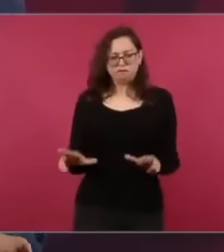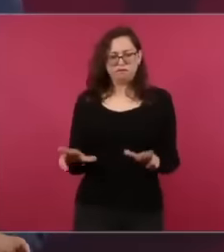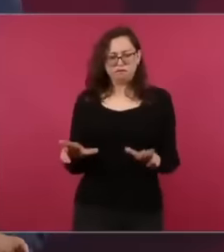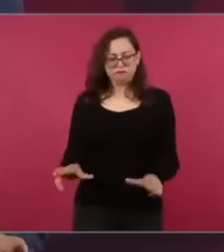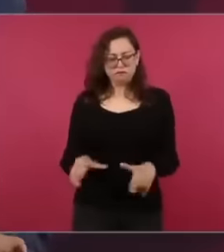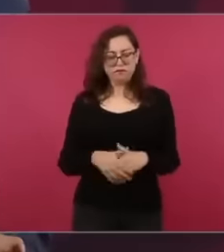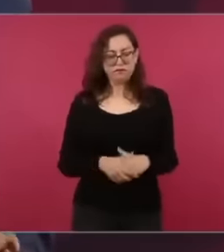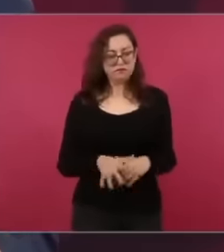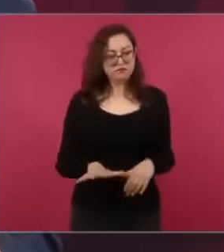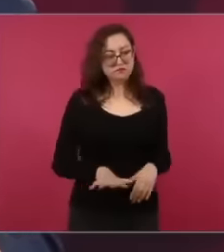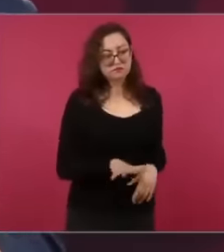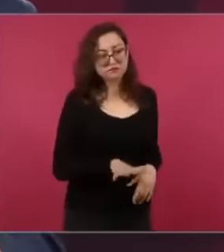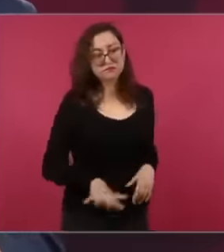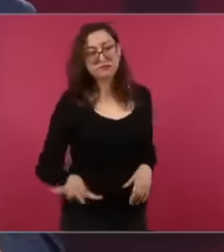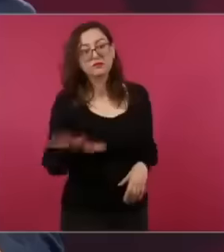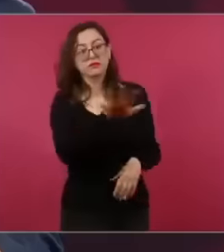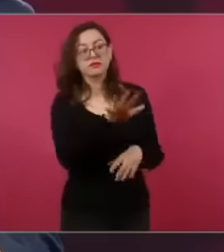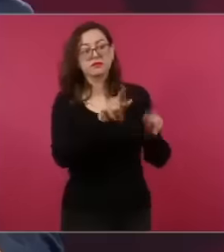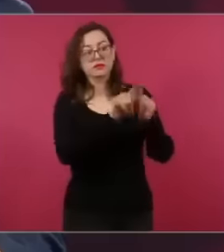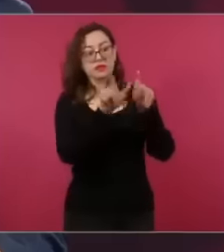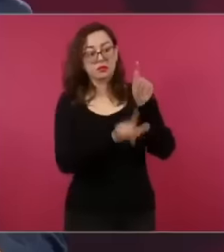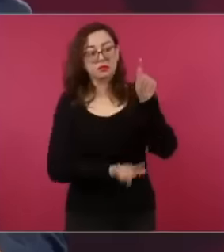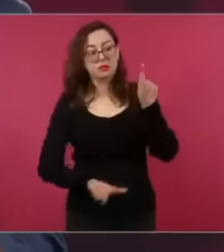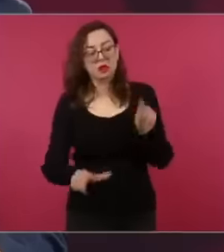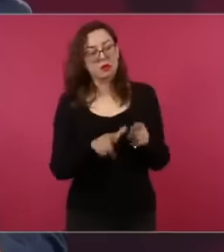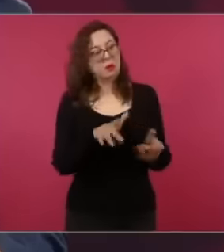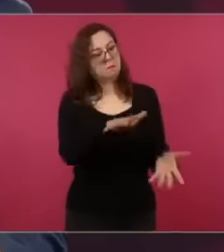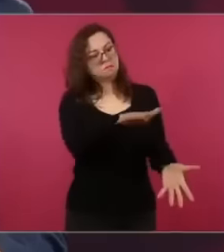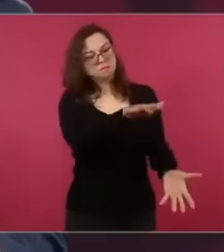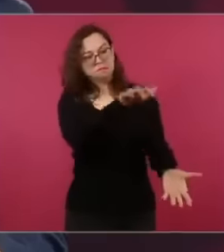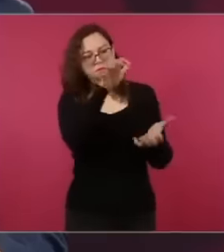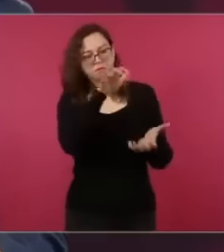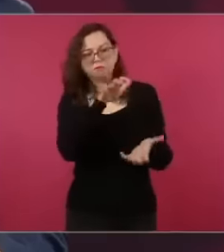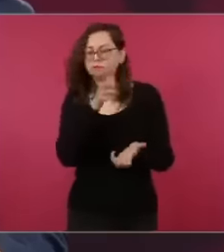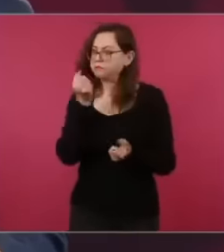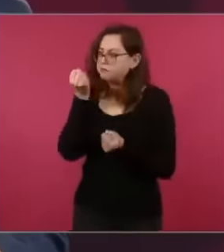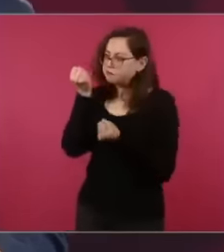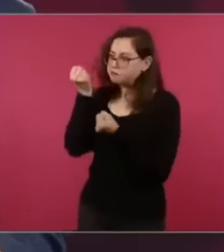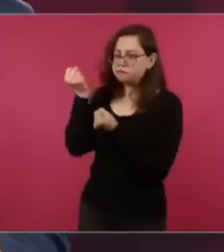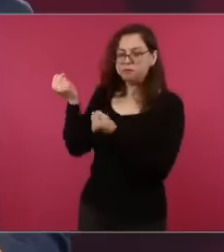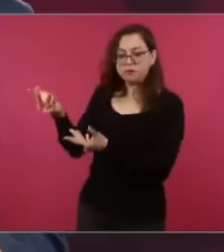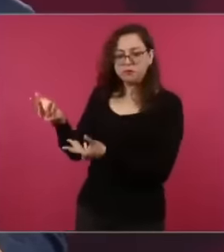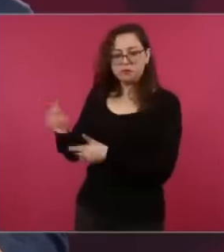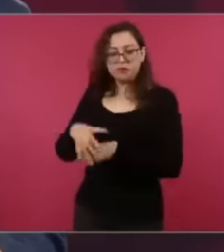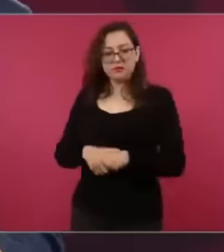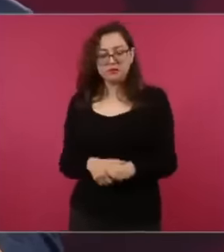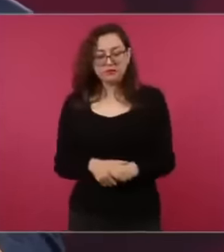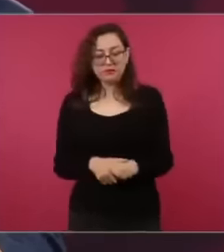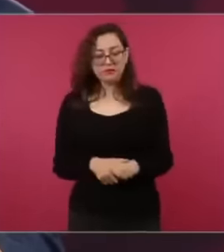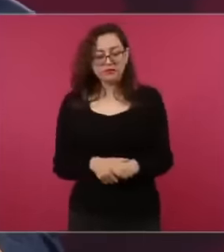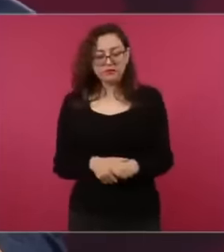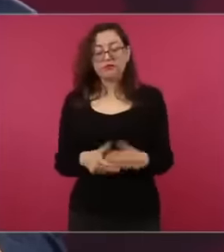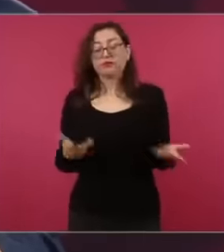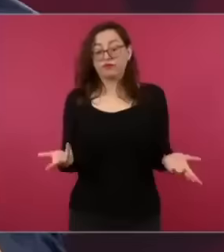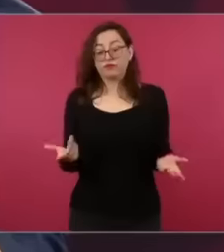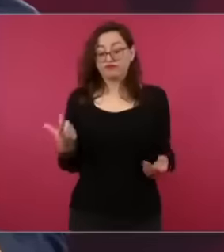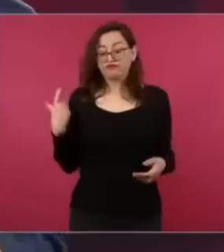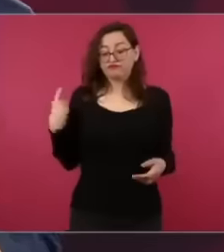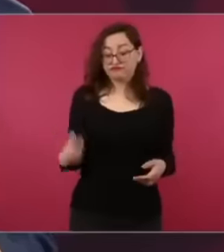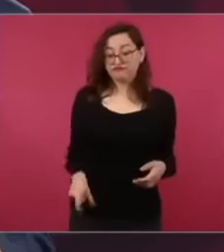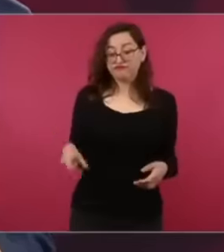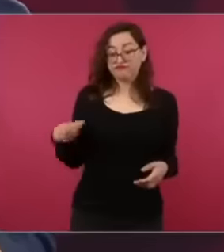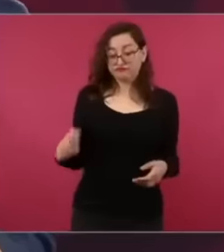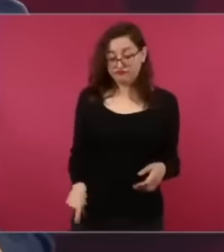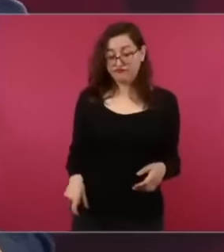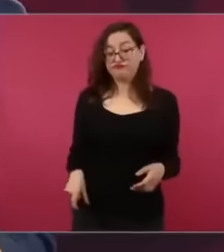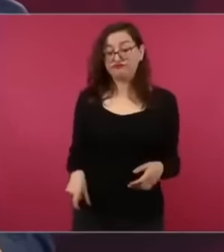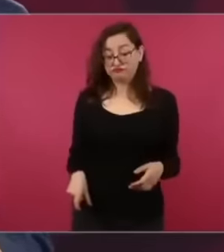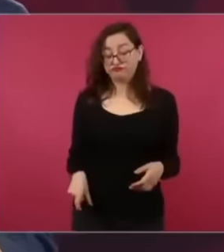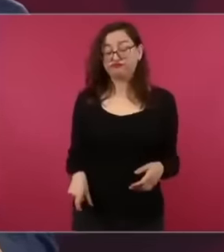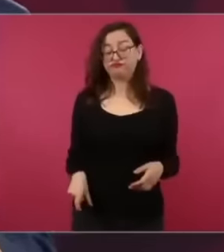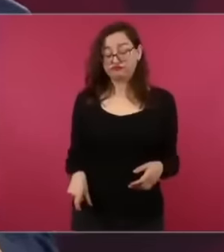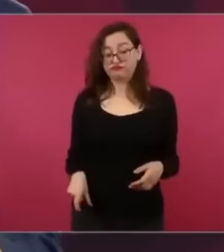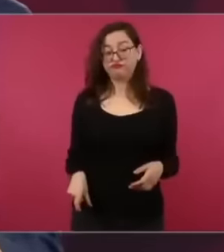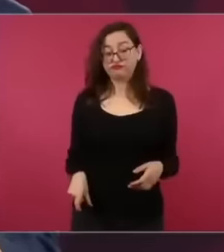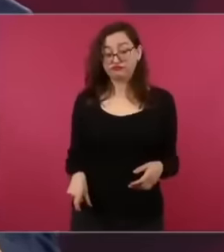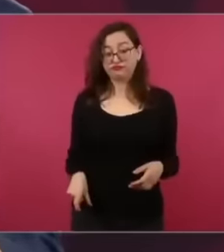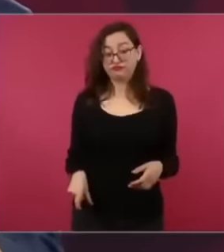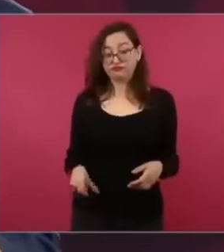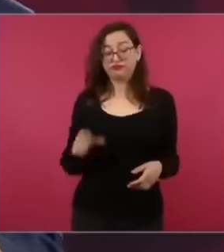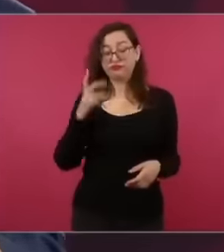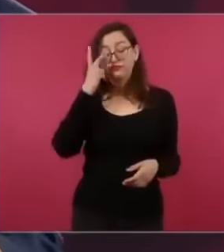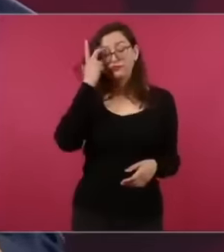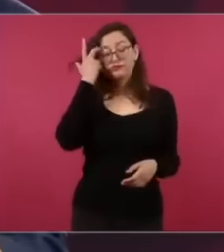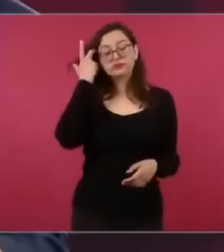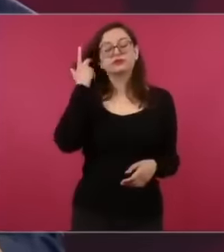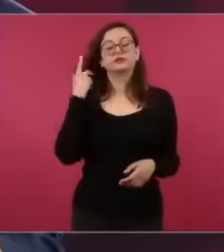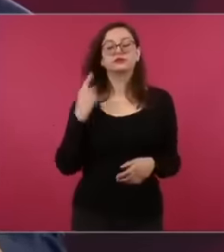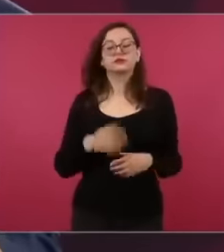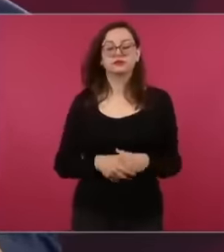public goods and that is how great fortunes were formed. It is very easy to